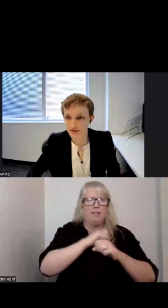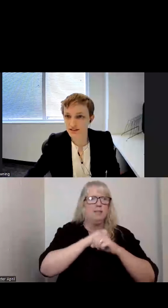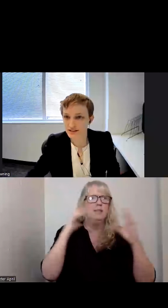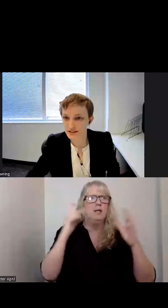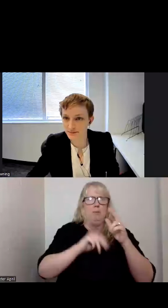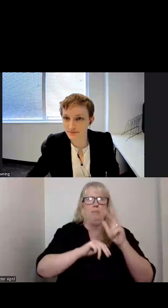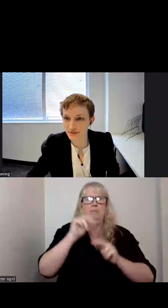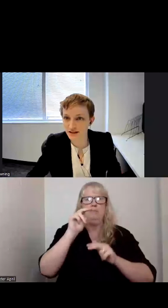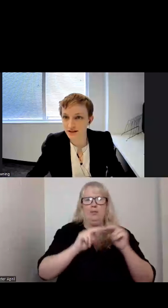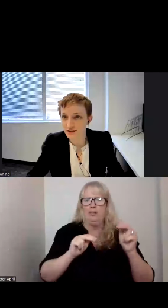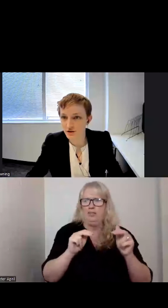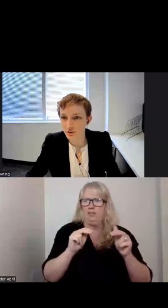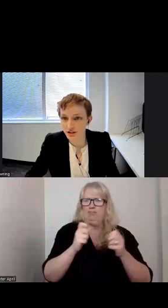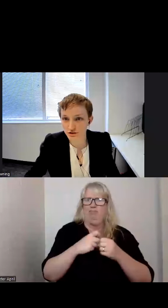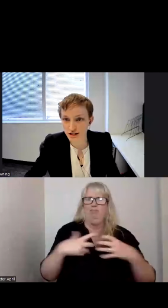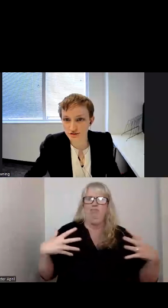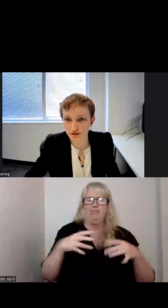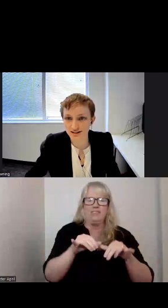BUILDING THE SYSTEM. SO I WANT TO TRANSFER